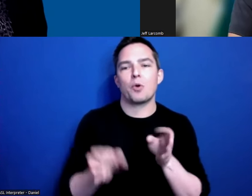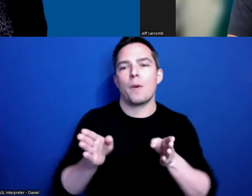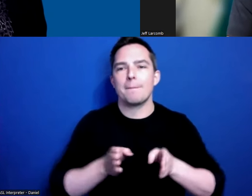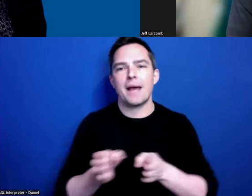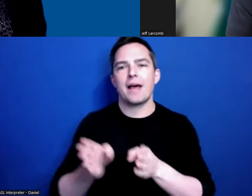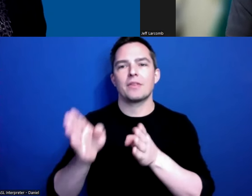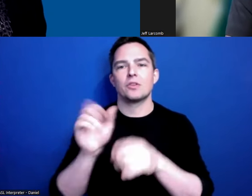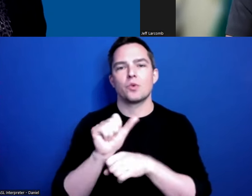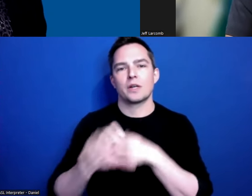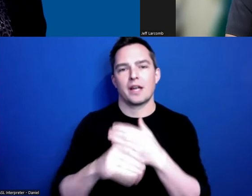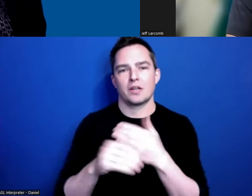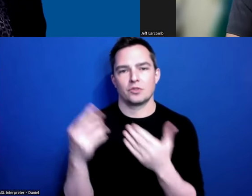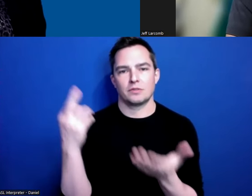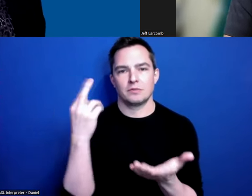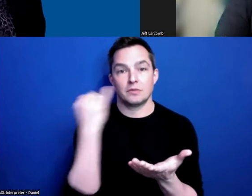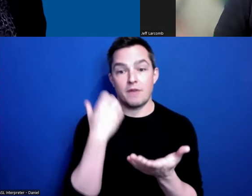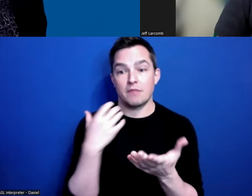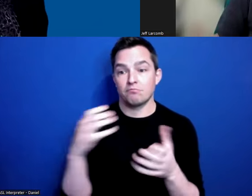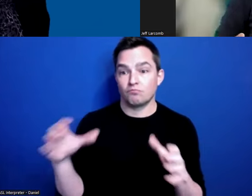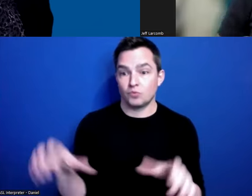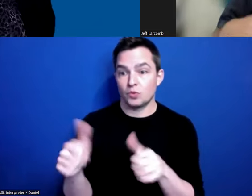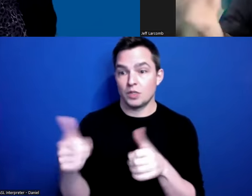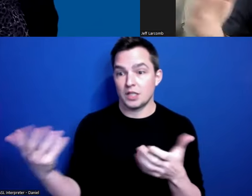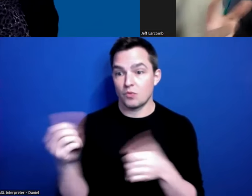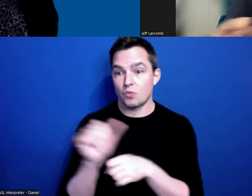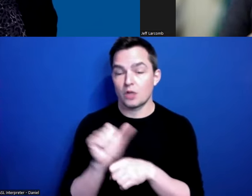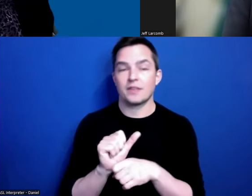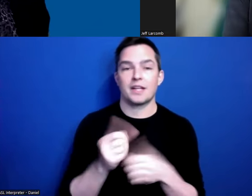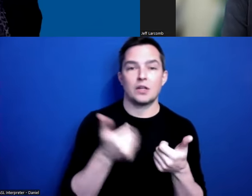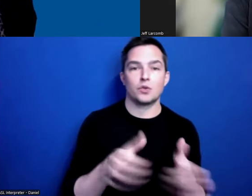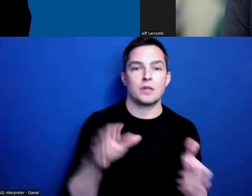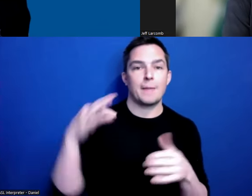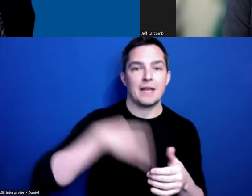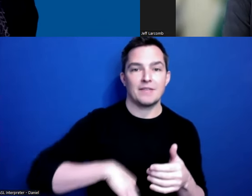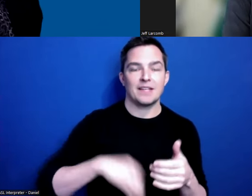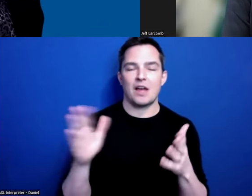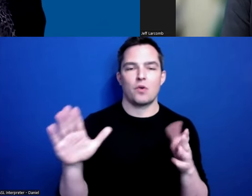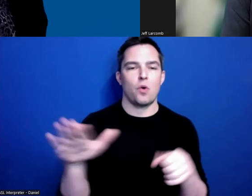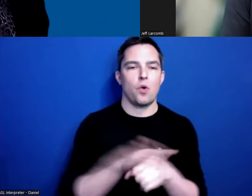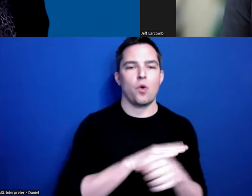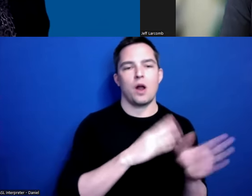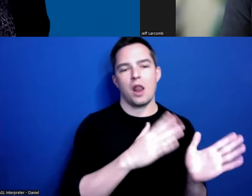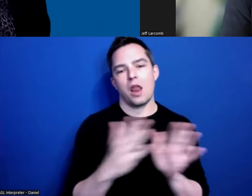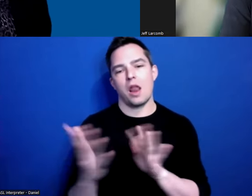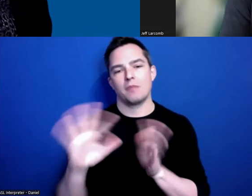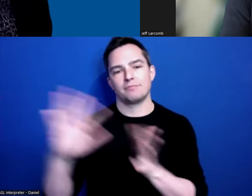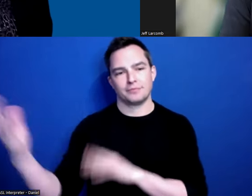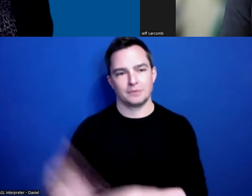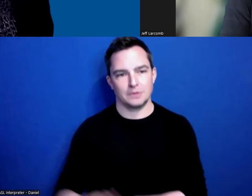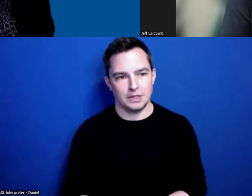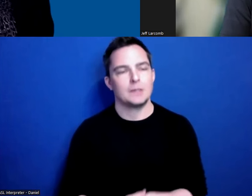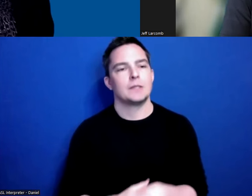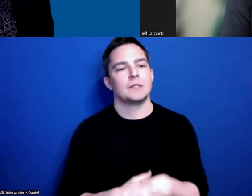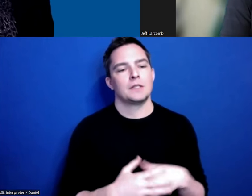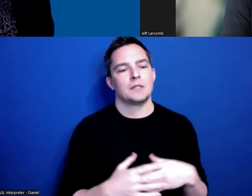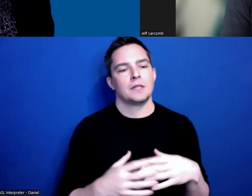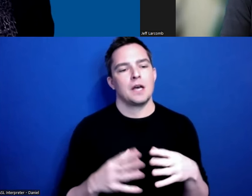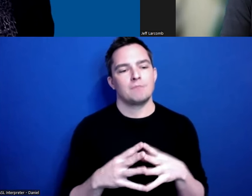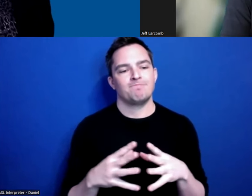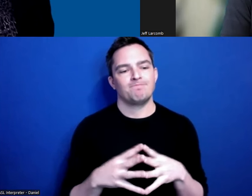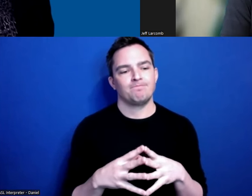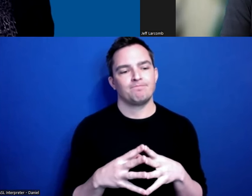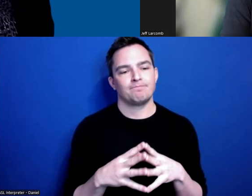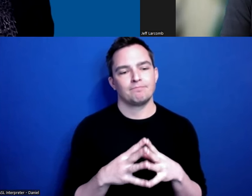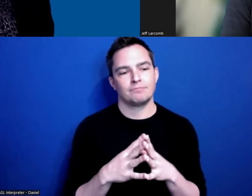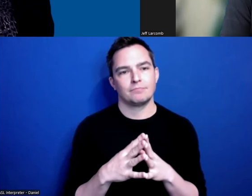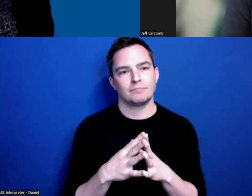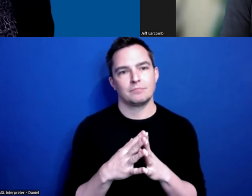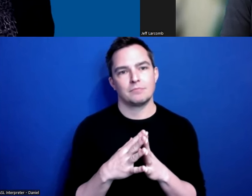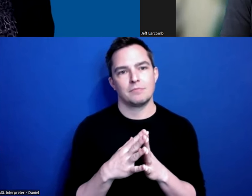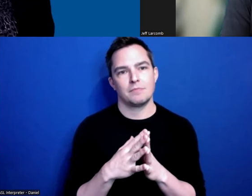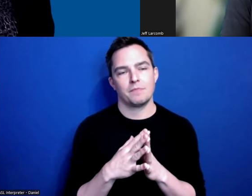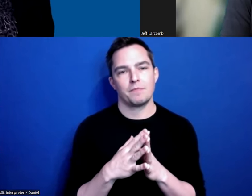extra - because if I do any kind of work, then I lose benefits and it’s that whole cascade. Sorry….